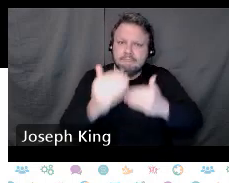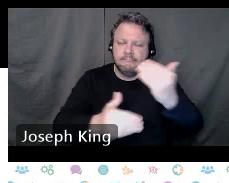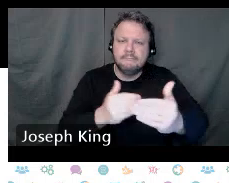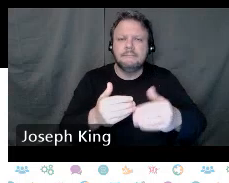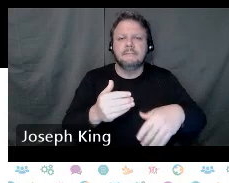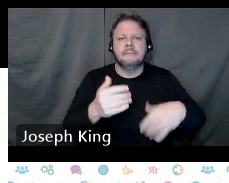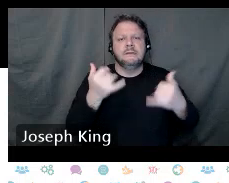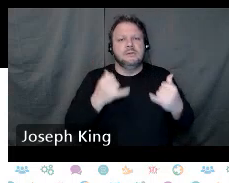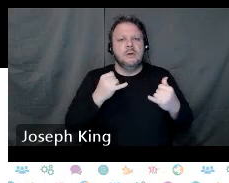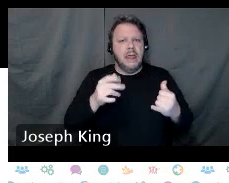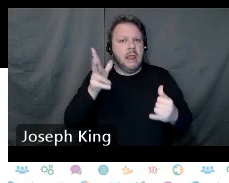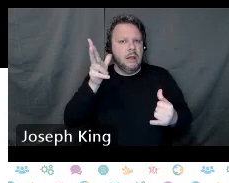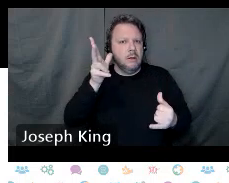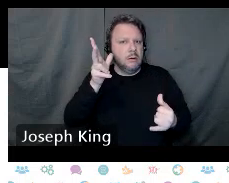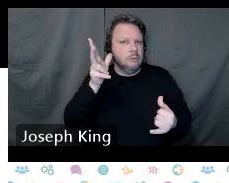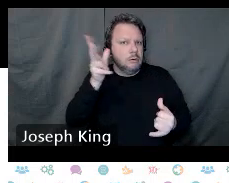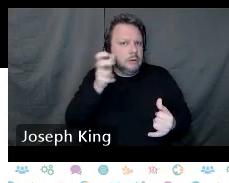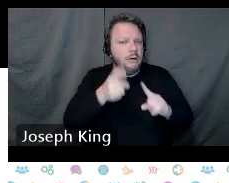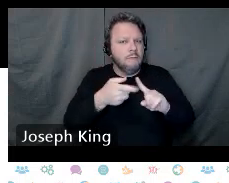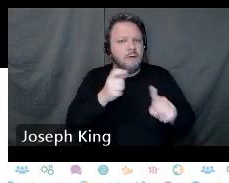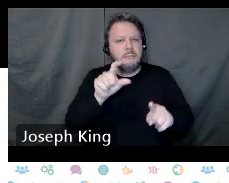So now we're going to hear from our subgroup lead.